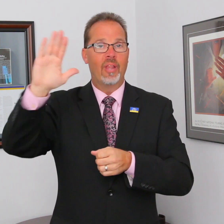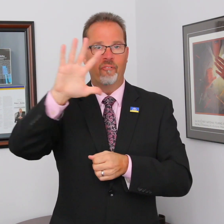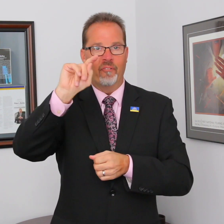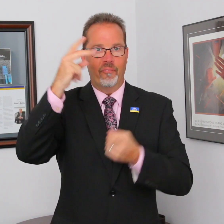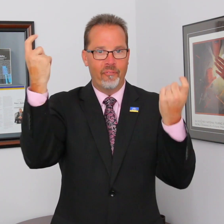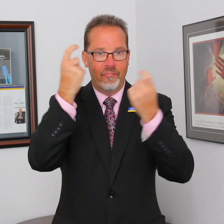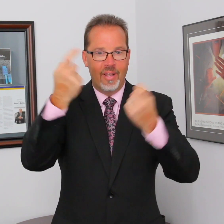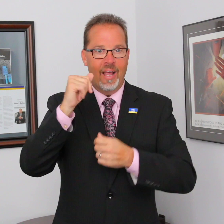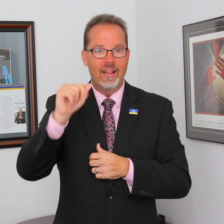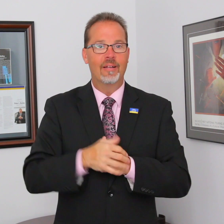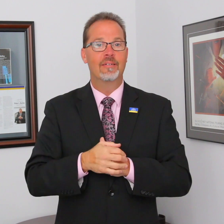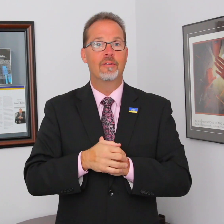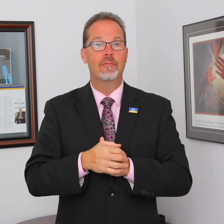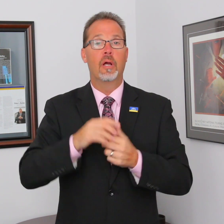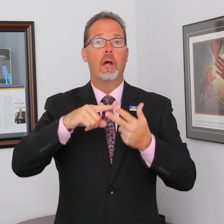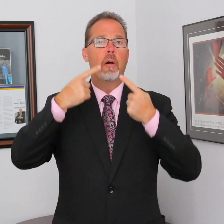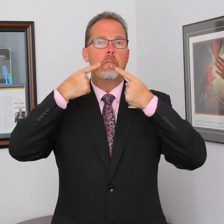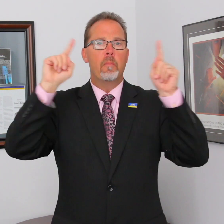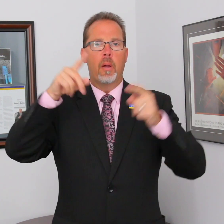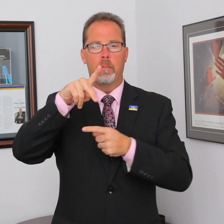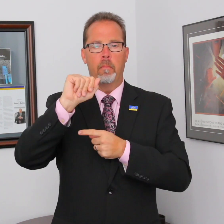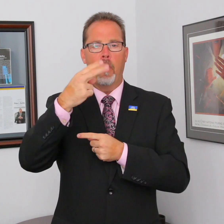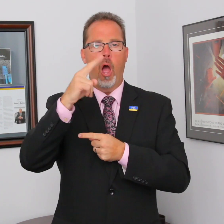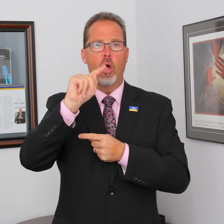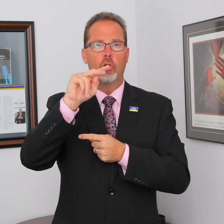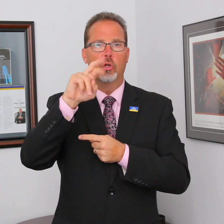the Willie Ross school in Massachusetts celebrating their 50th anniversary.